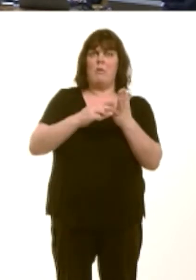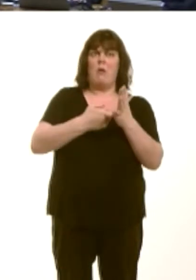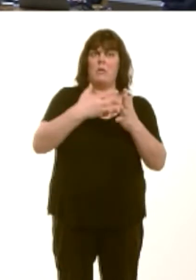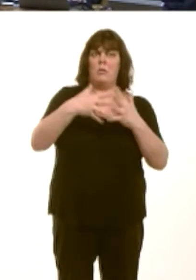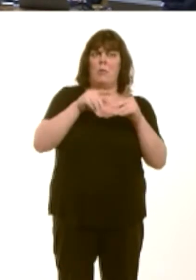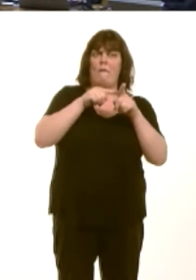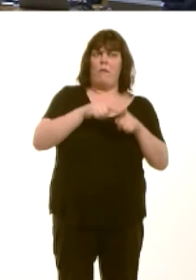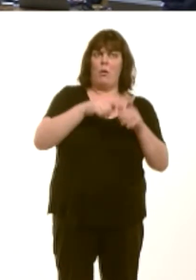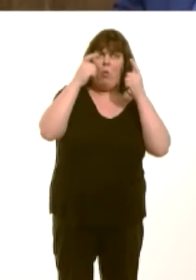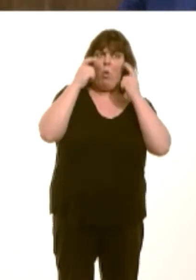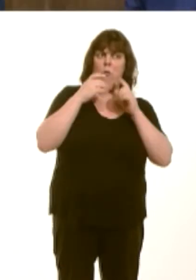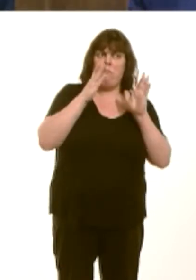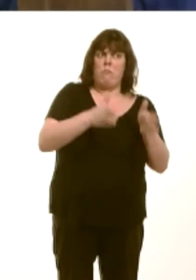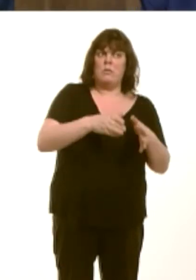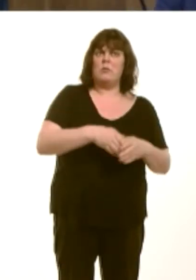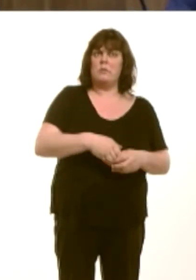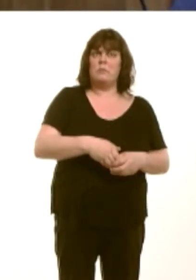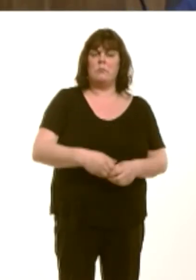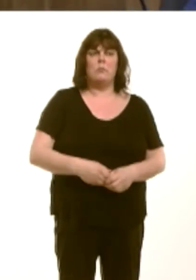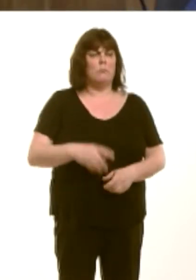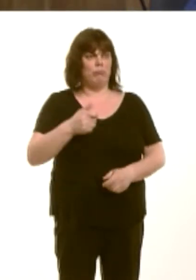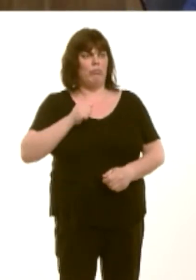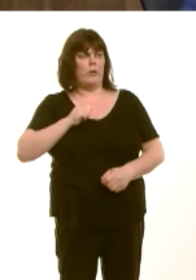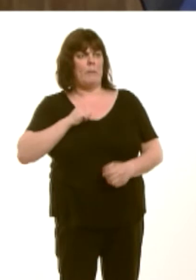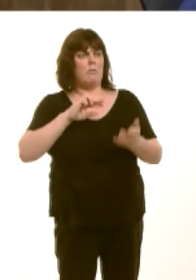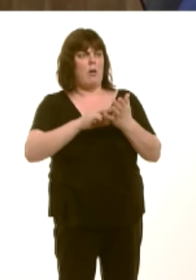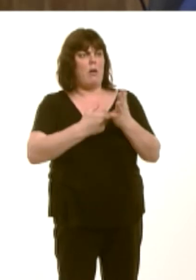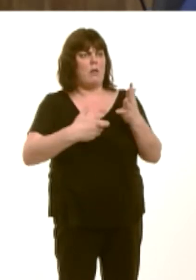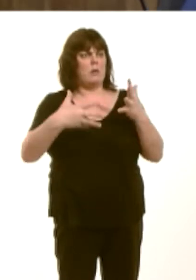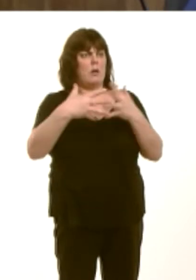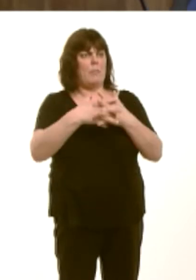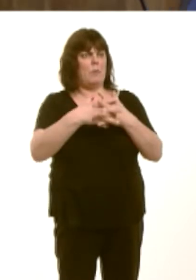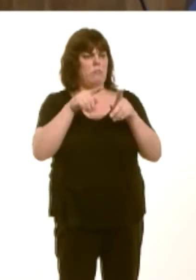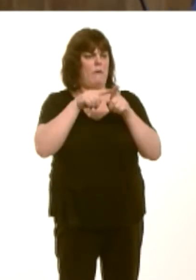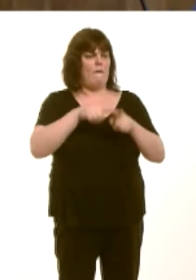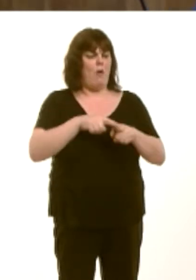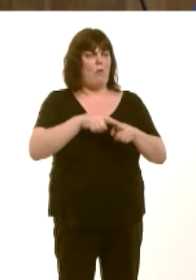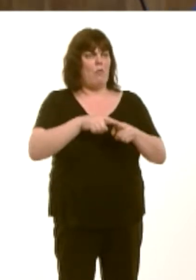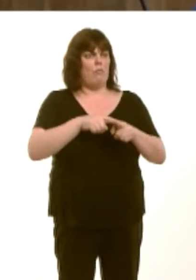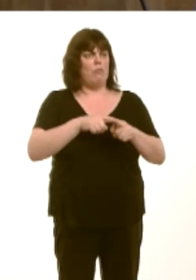to comply with the requirements upon them to ensure that spawning beds, particularly